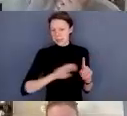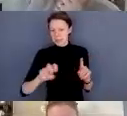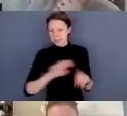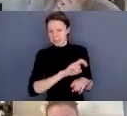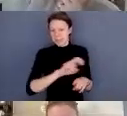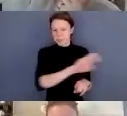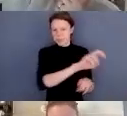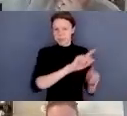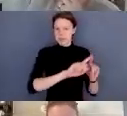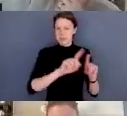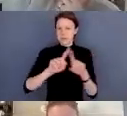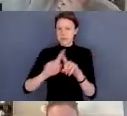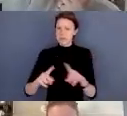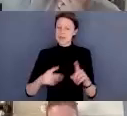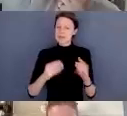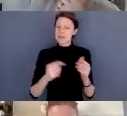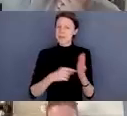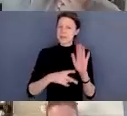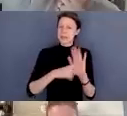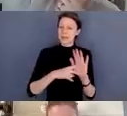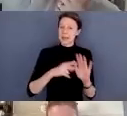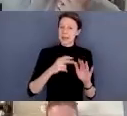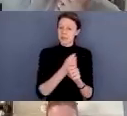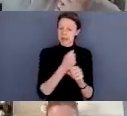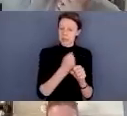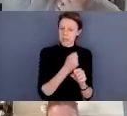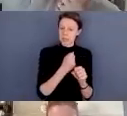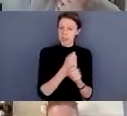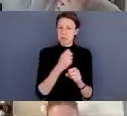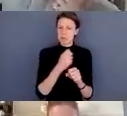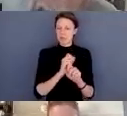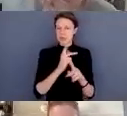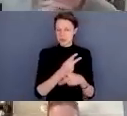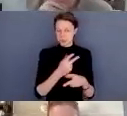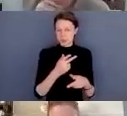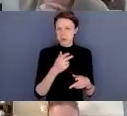sort of TV production at The Project and places, for my sins I worked at the Herald Sun was my